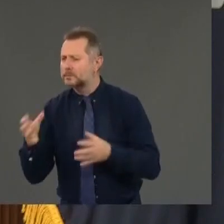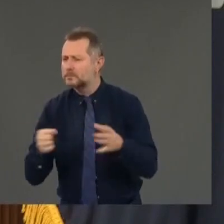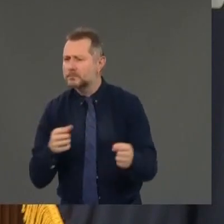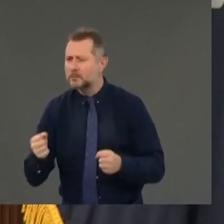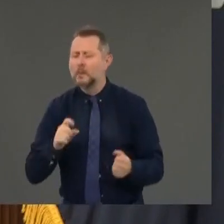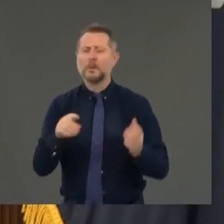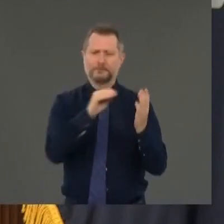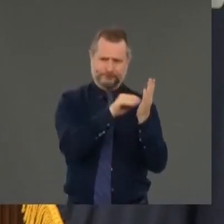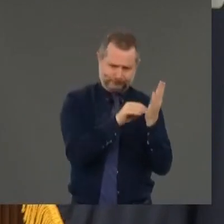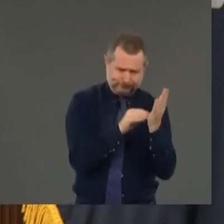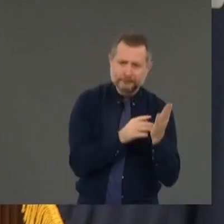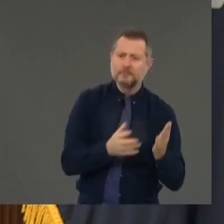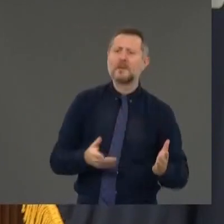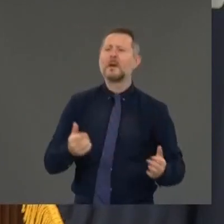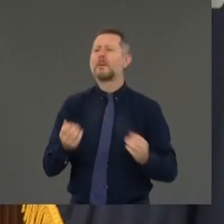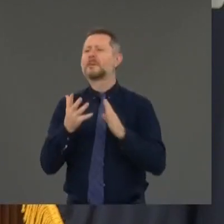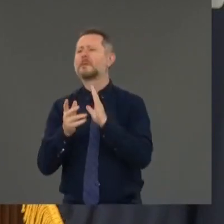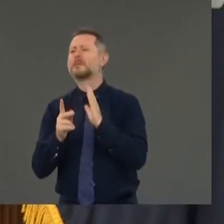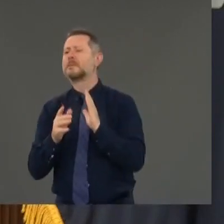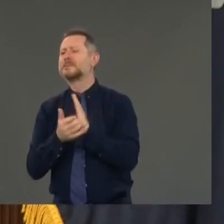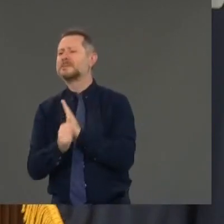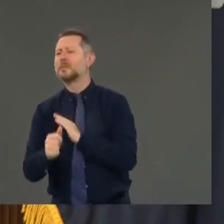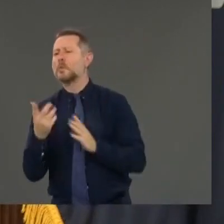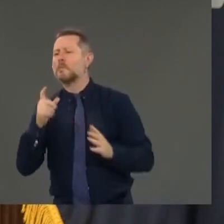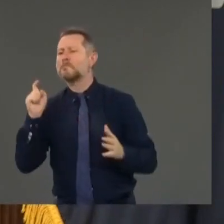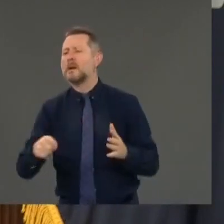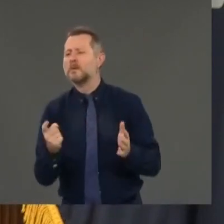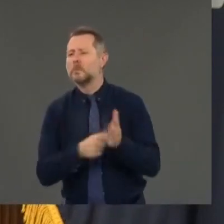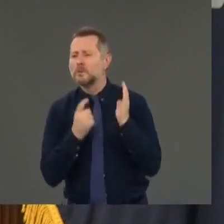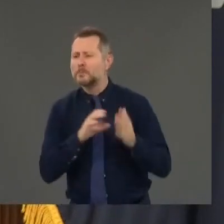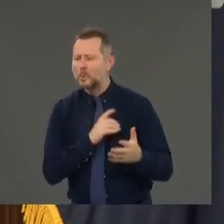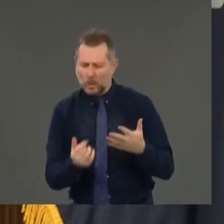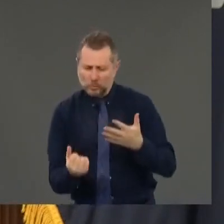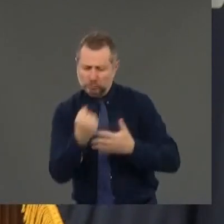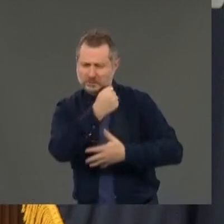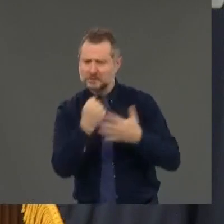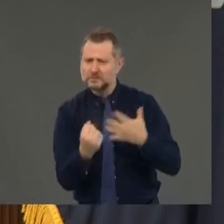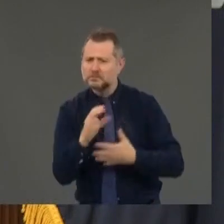IT NOT TO DO? HOW MANY PEOPLE ARE REQUIRED TO DO THAT?